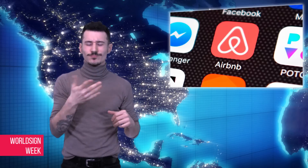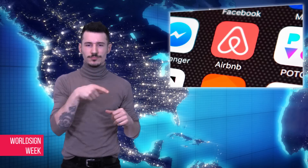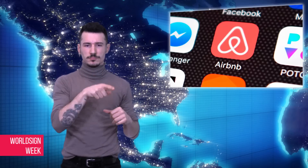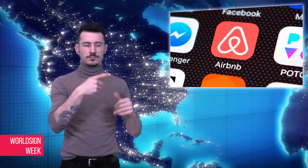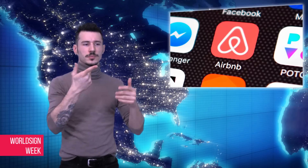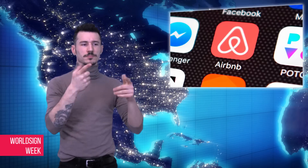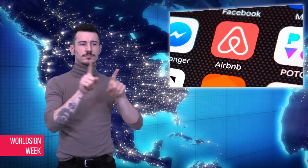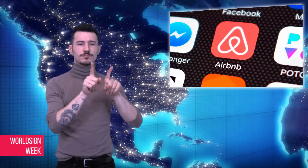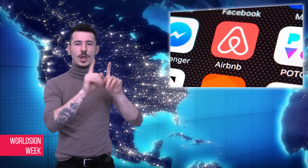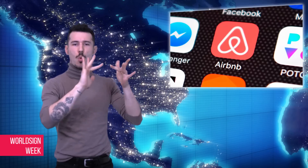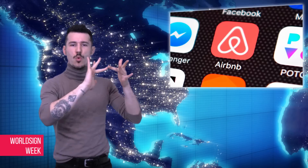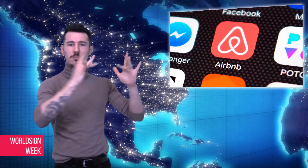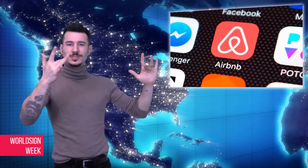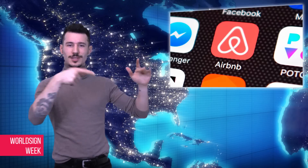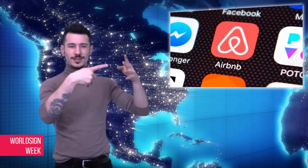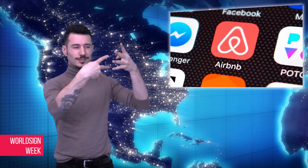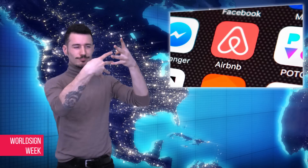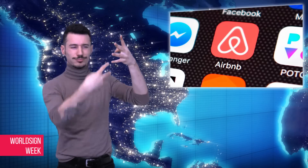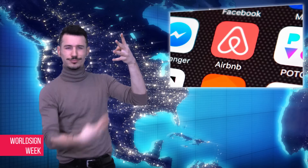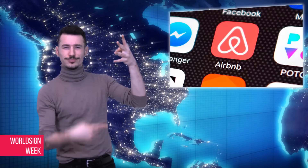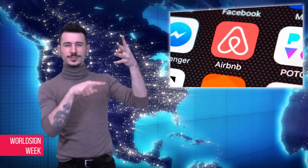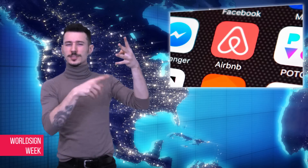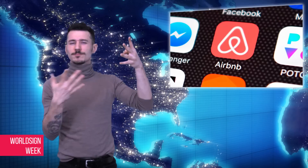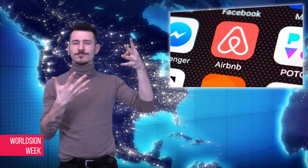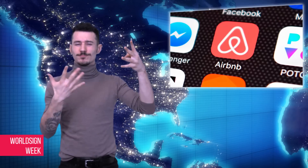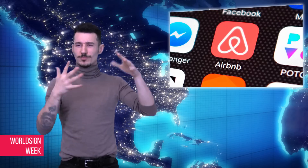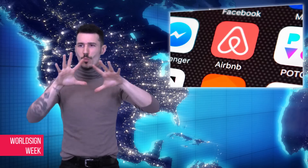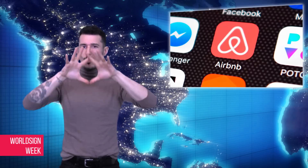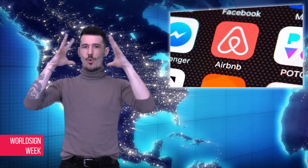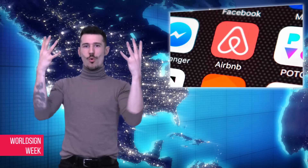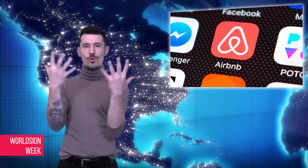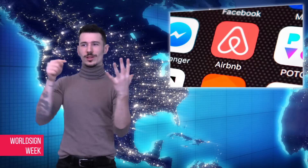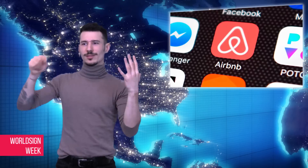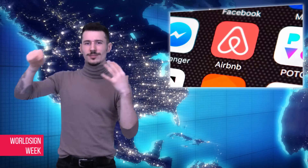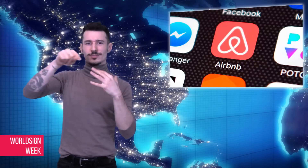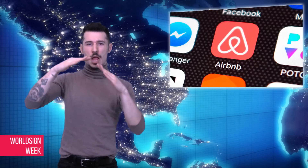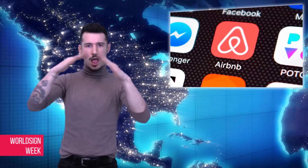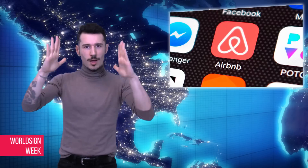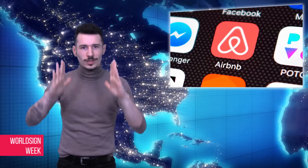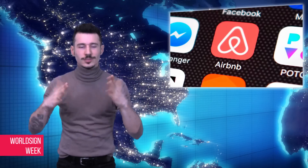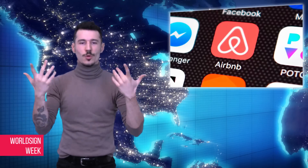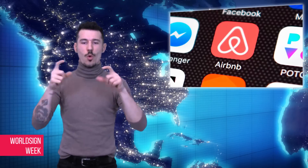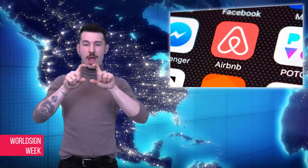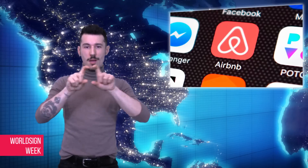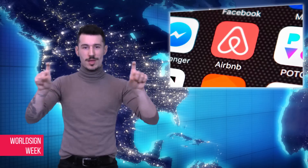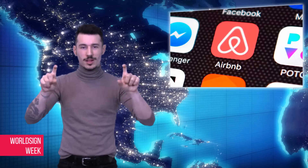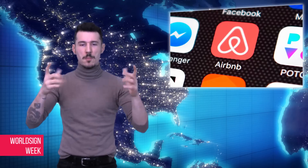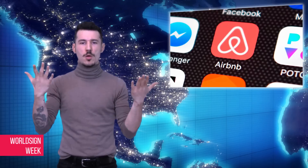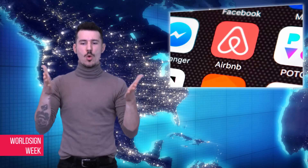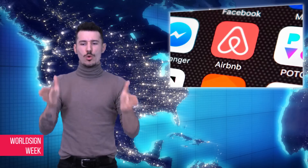Last Thursday, the CEO of Airbnb, a